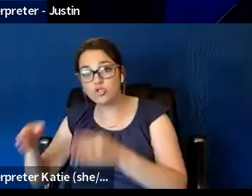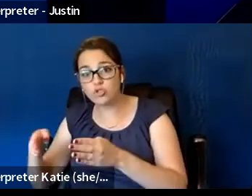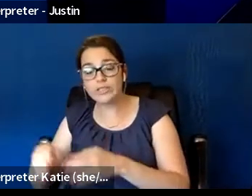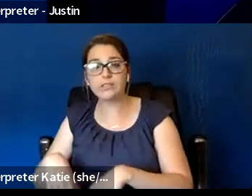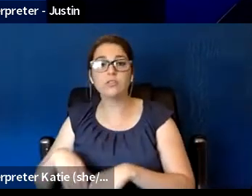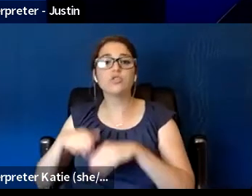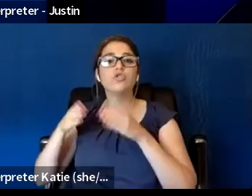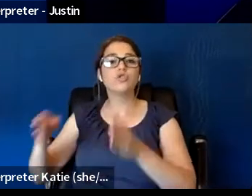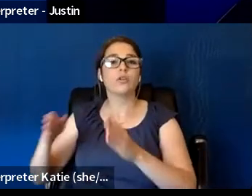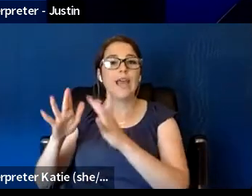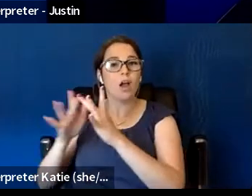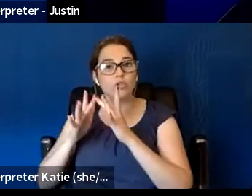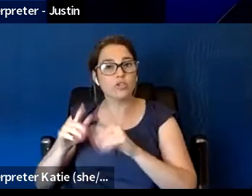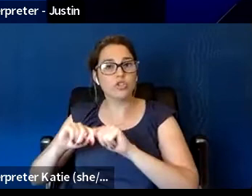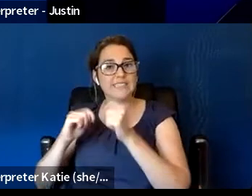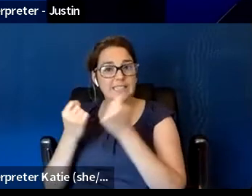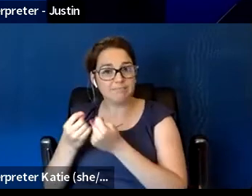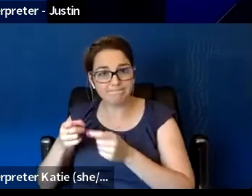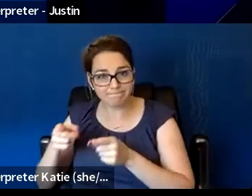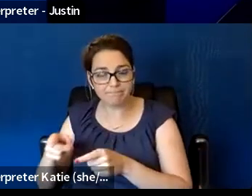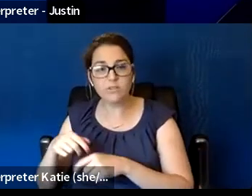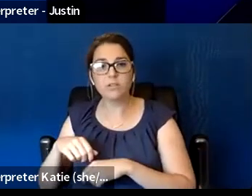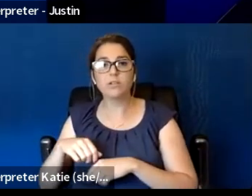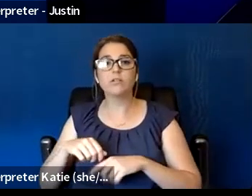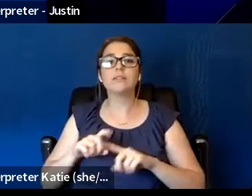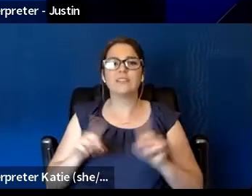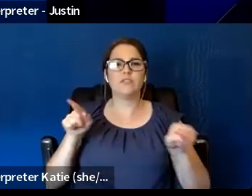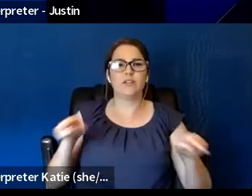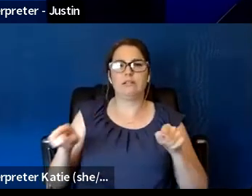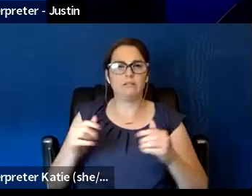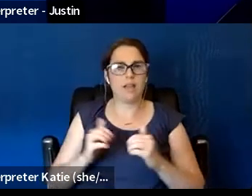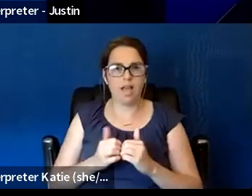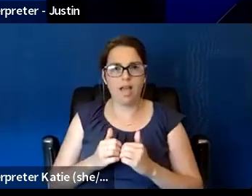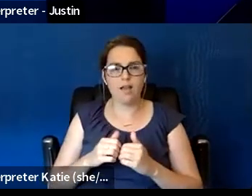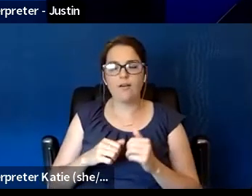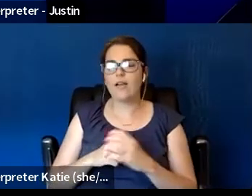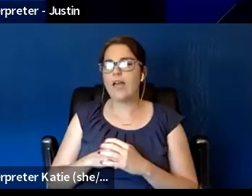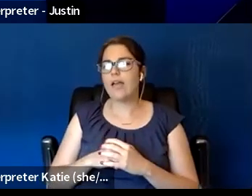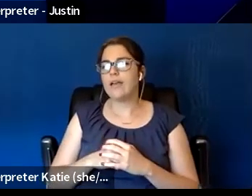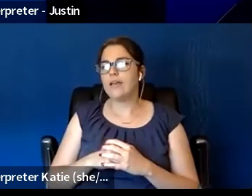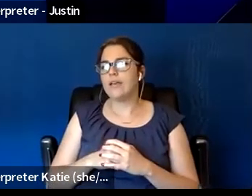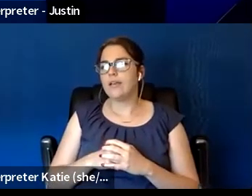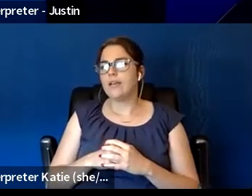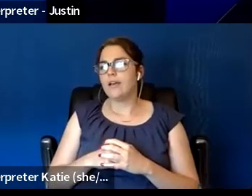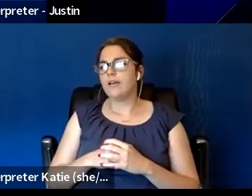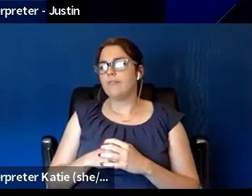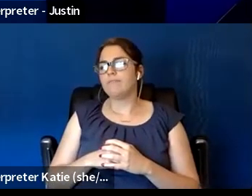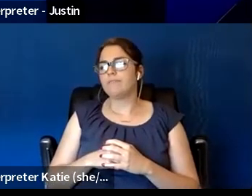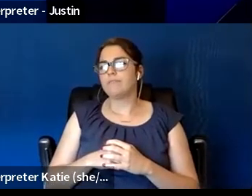I would put to you that the difference is that the kind of care